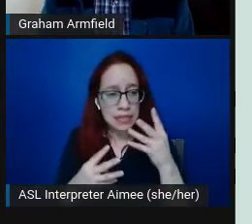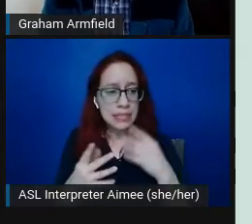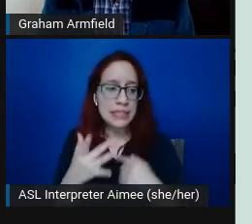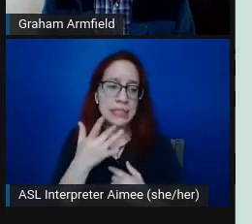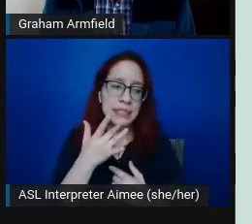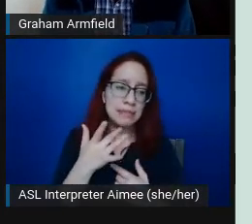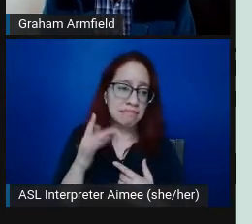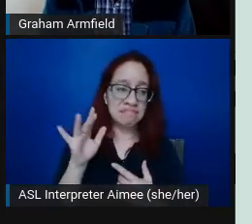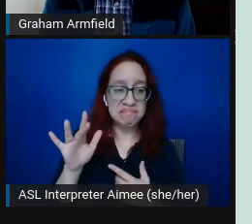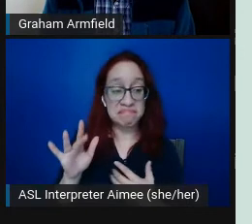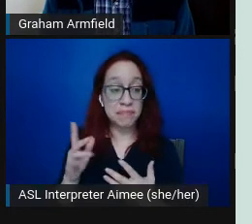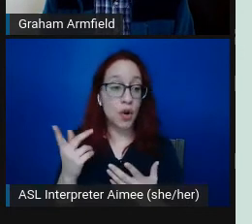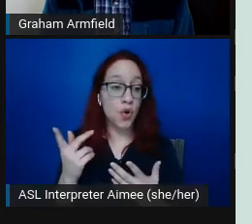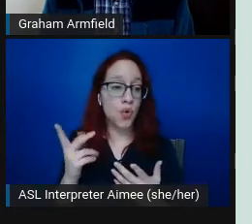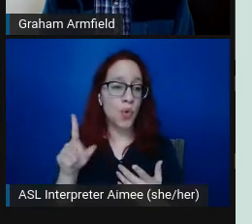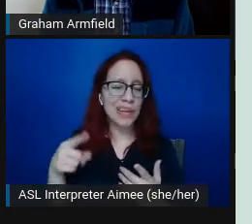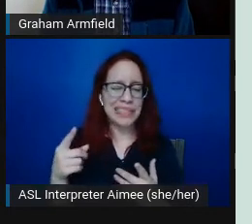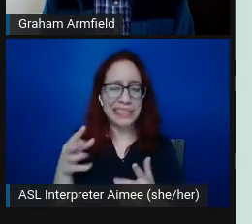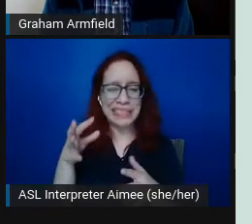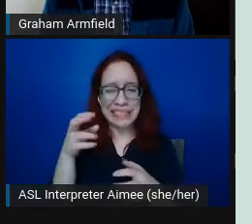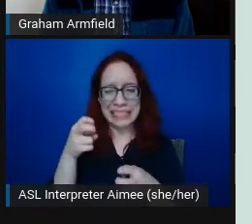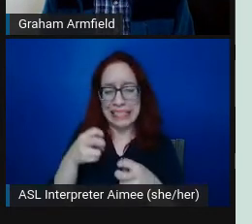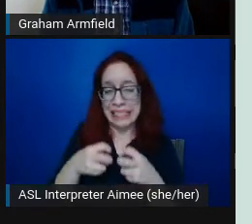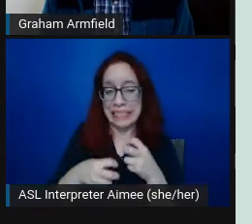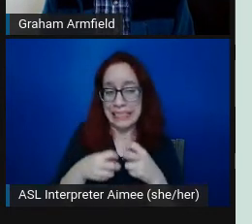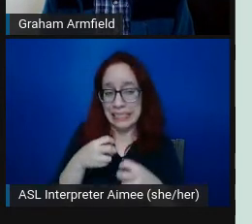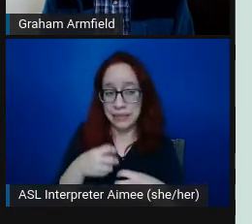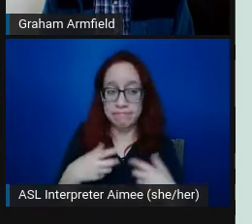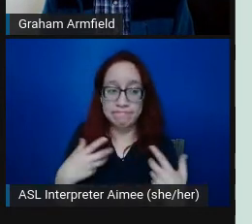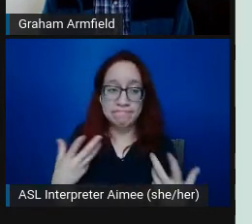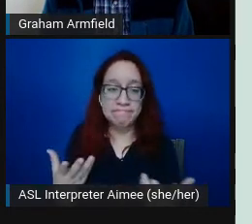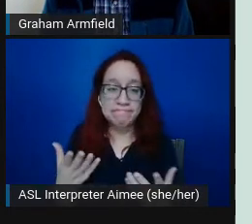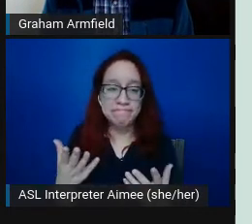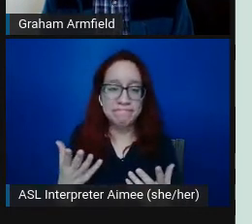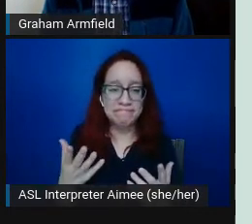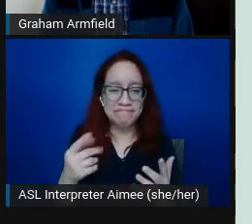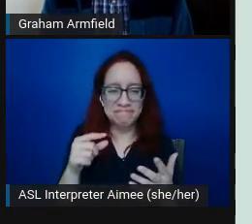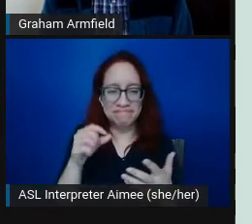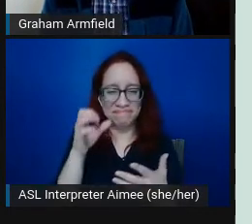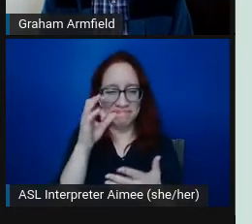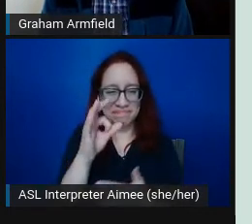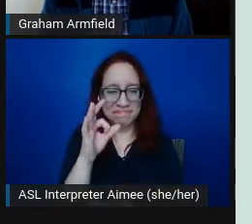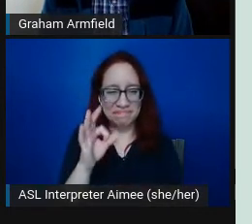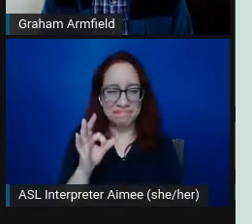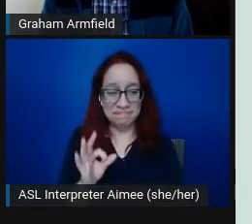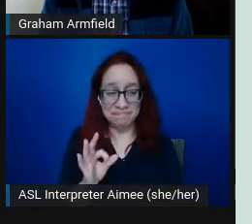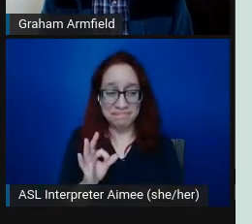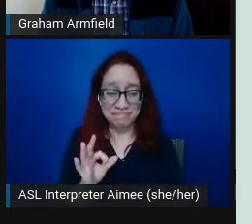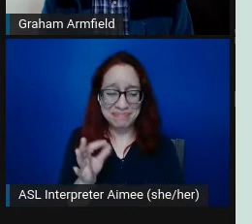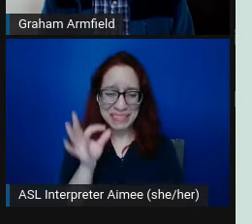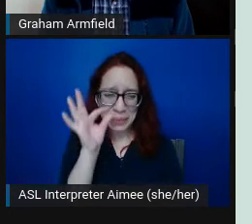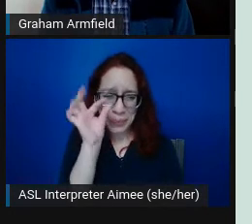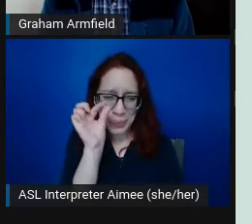The only slight problem here is these radio buttons. They're very, very tiny.